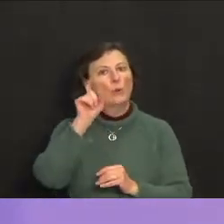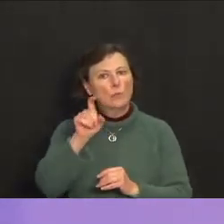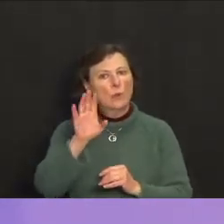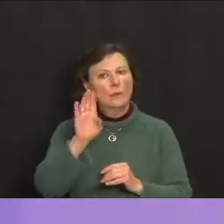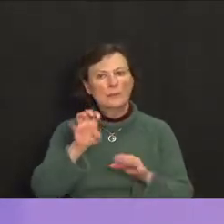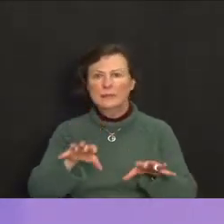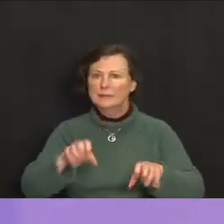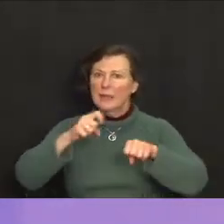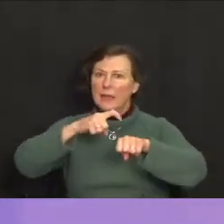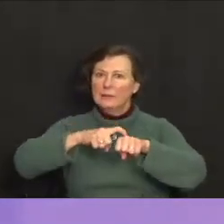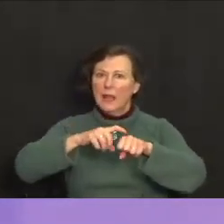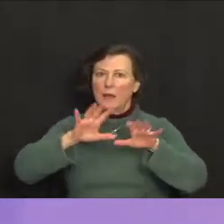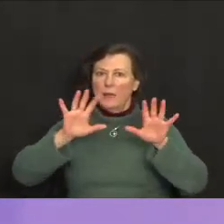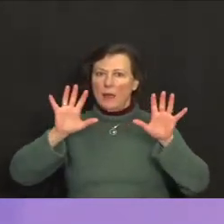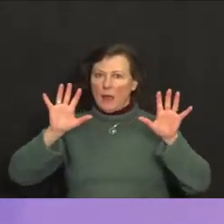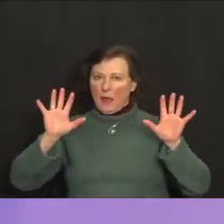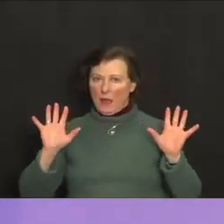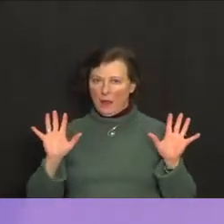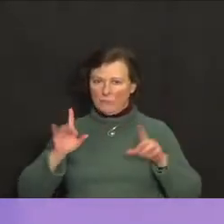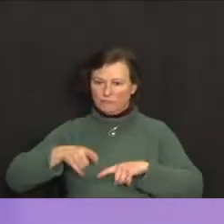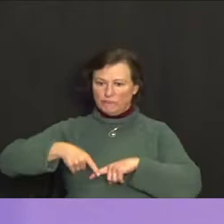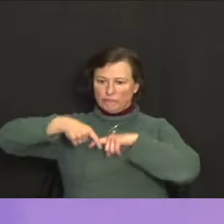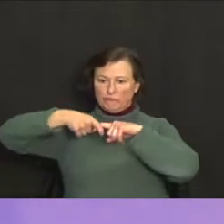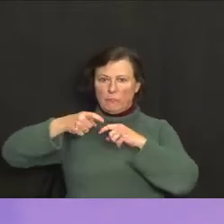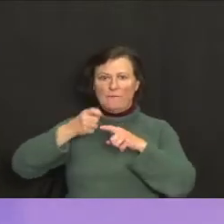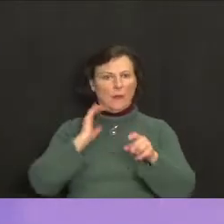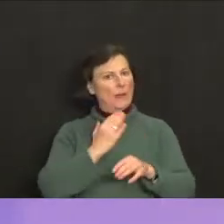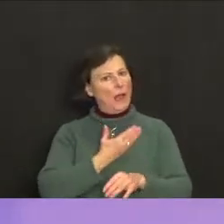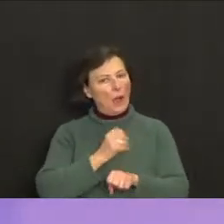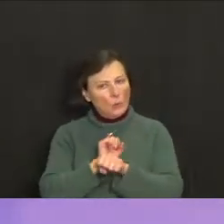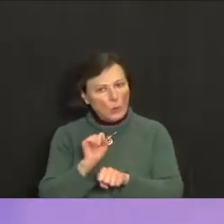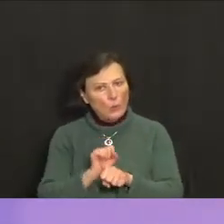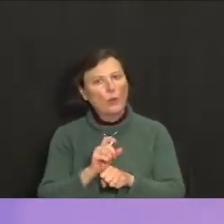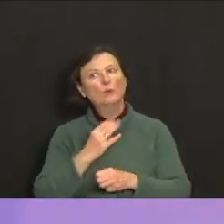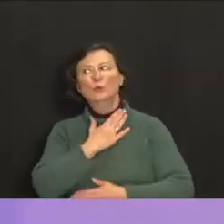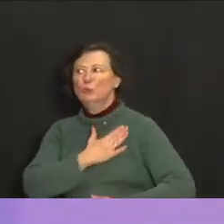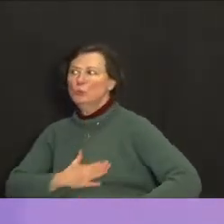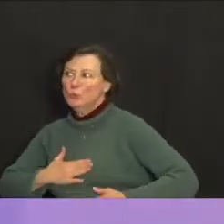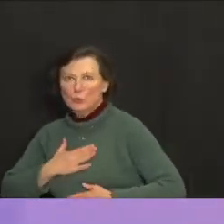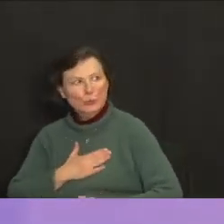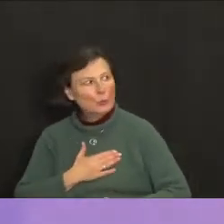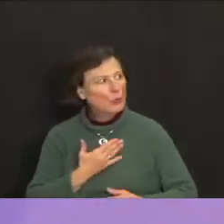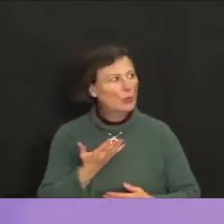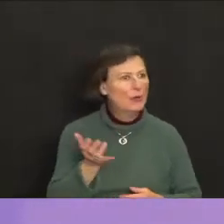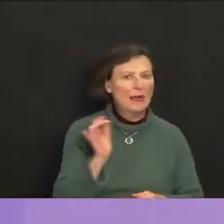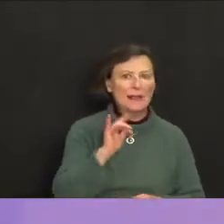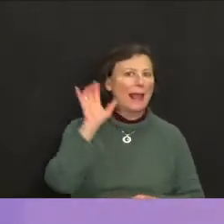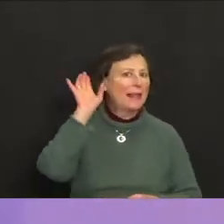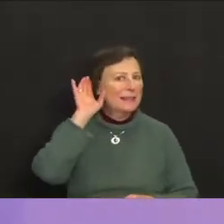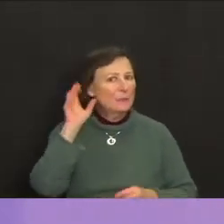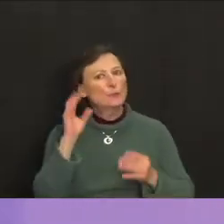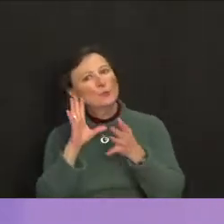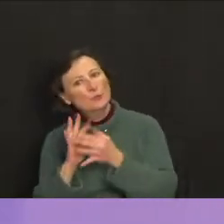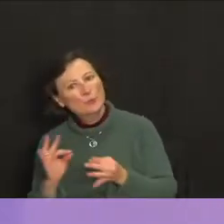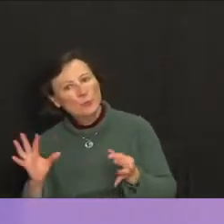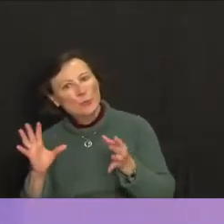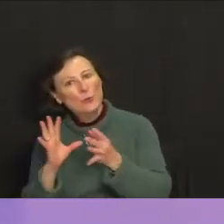time out from all of our labors, to enjoy things like listening to stories, singing together,